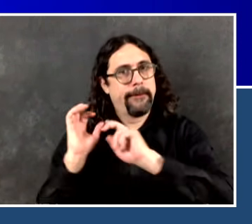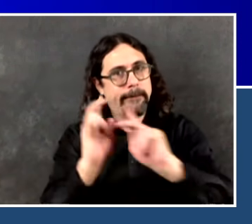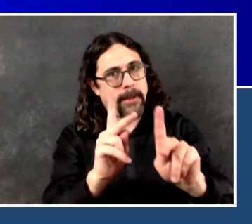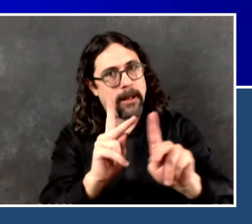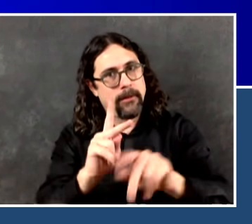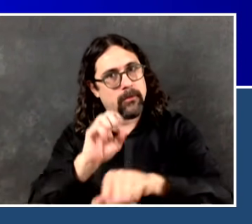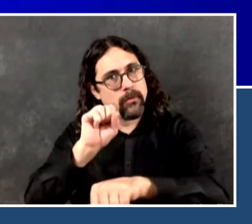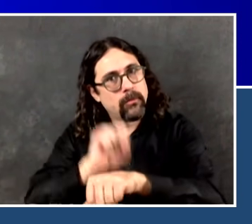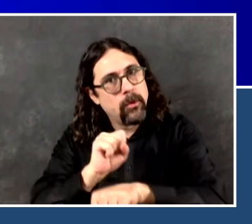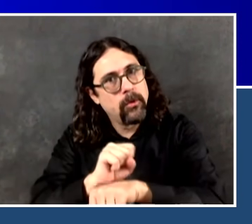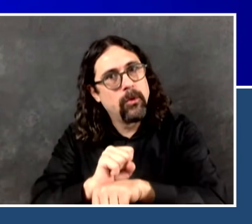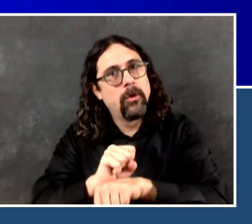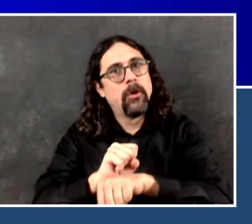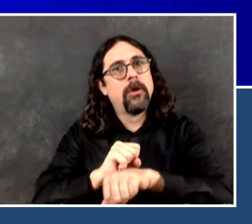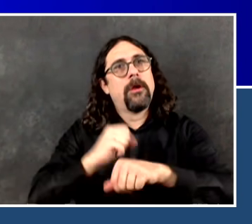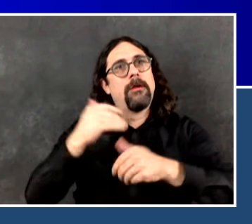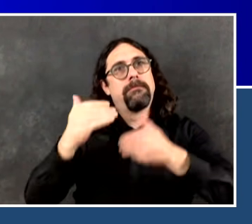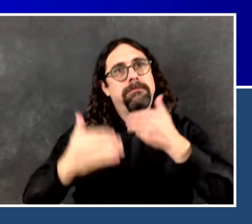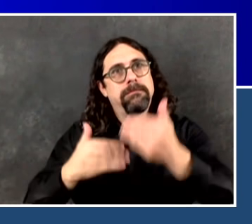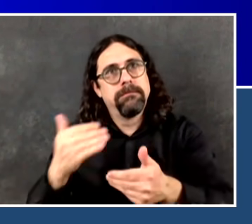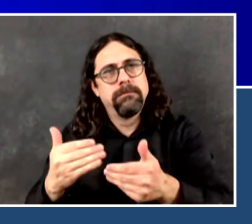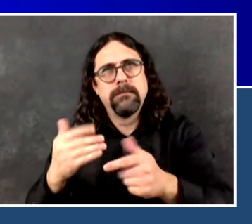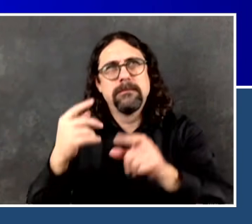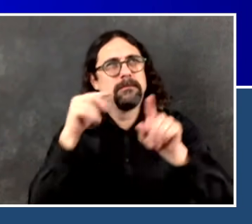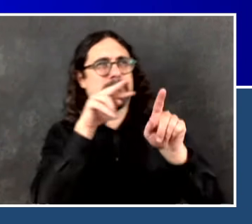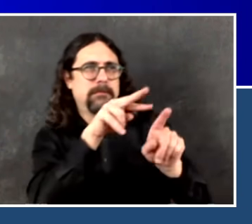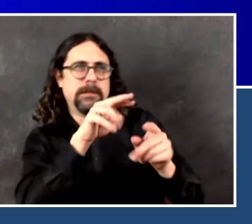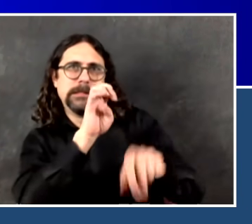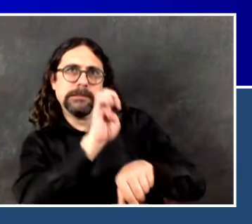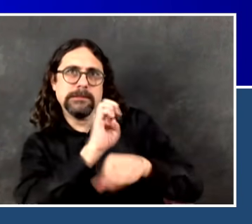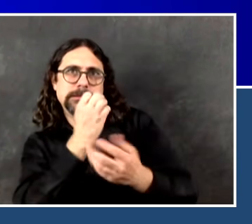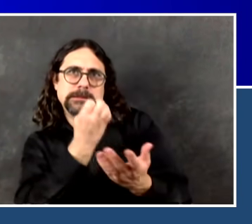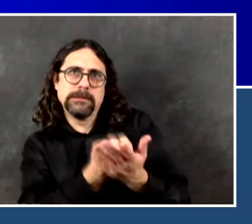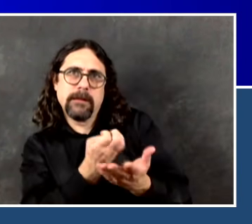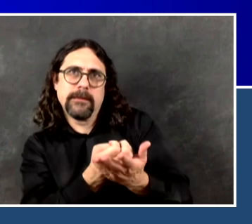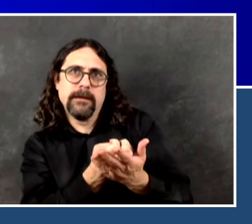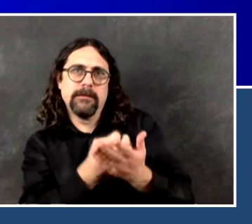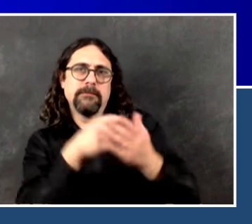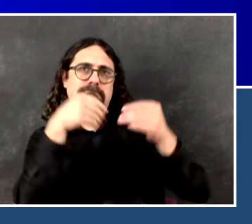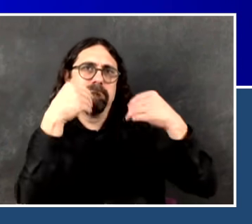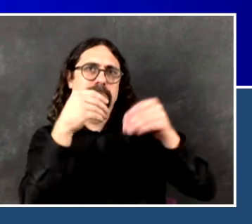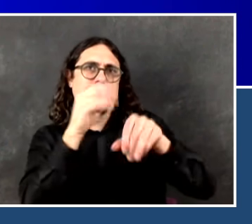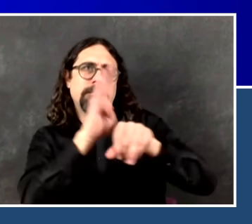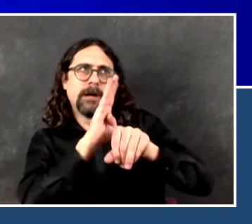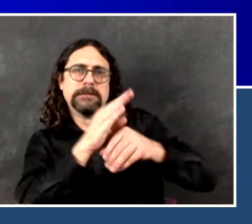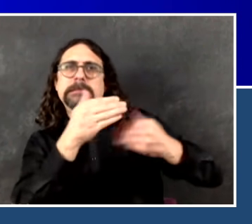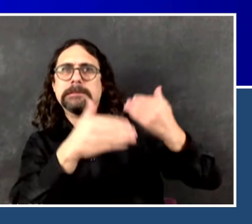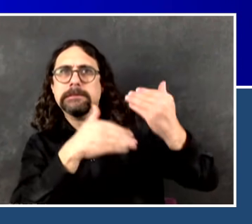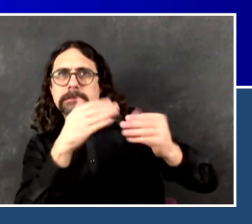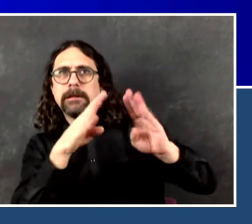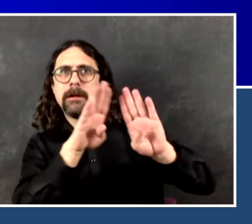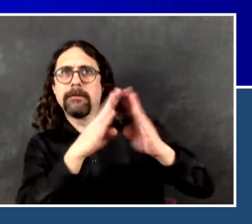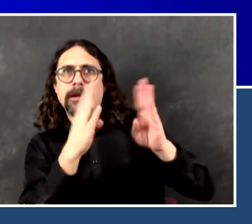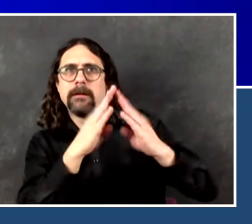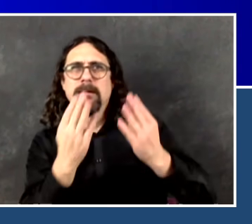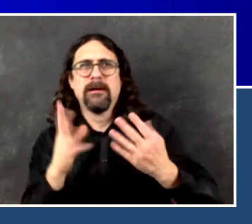MOMENT IT'S SAFE, I WANT PEOPLE BACK TO WORK. I WANT TO RESTART OUR ECONOMY. I WANT TO SEE PEOPLE BACK TO WORK WHETHER THEY WORK ON WALL